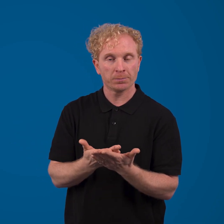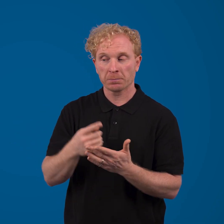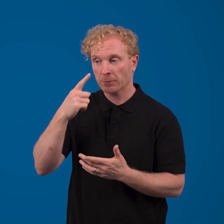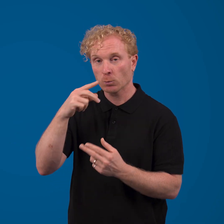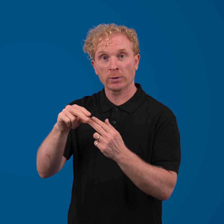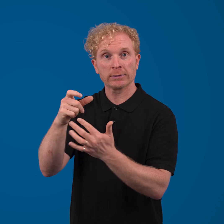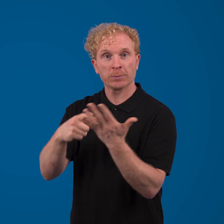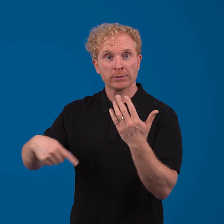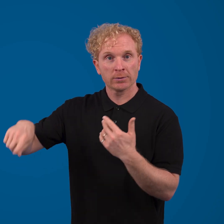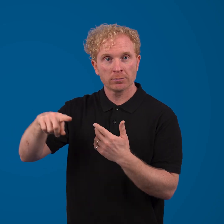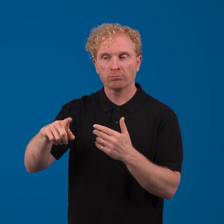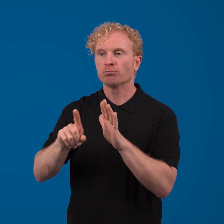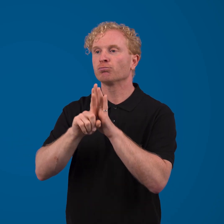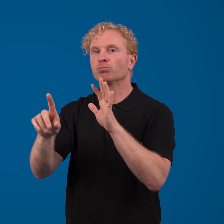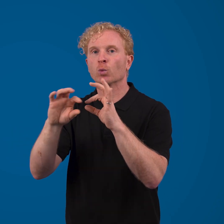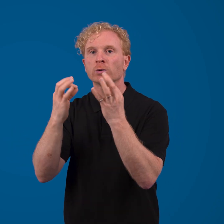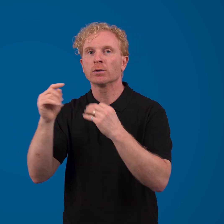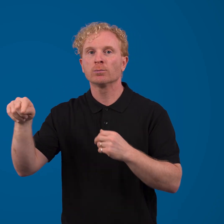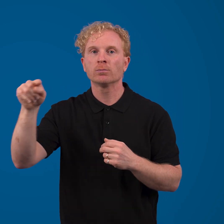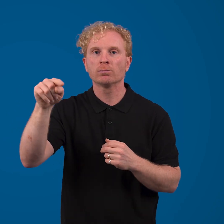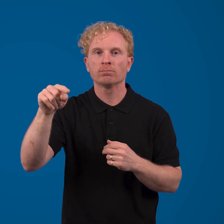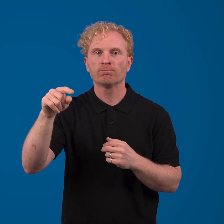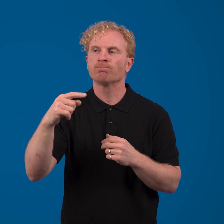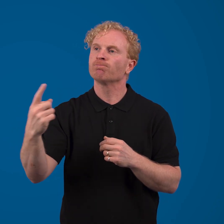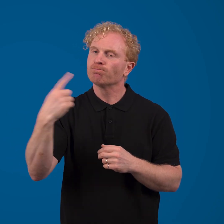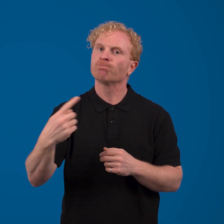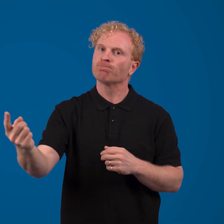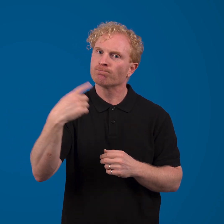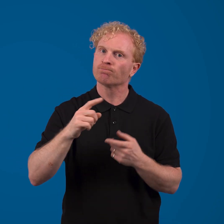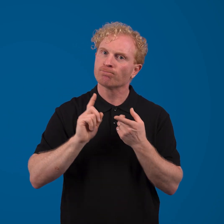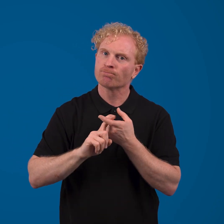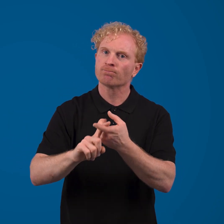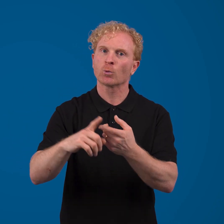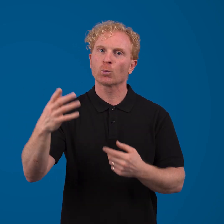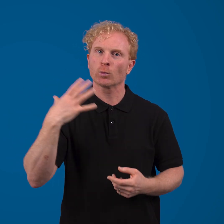People with disability and representative organisations consistently told us